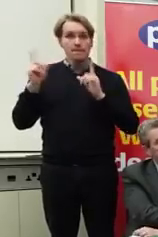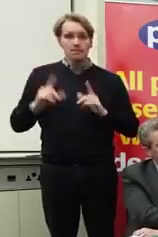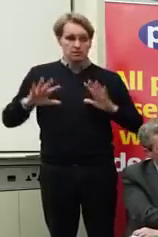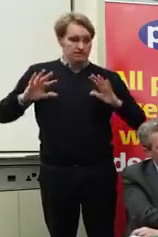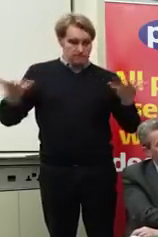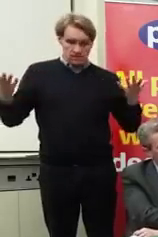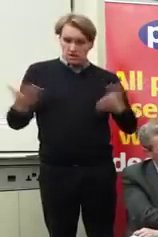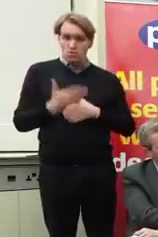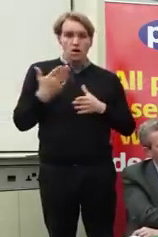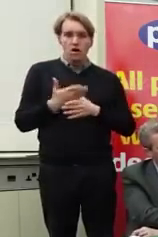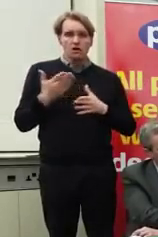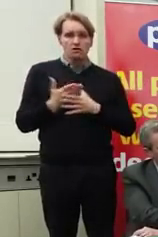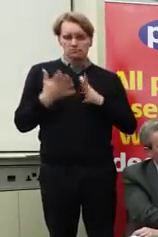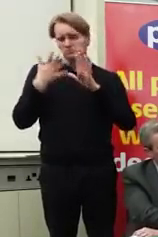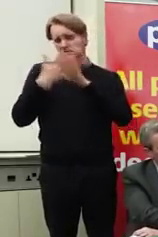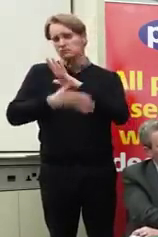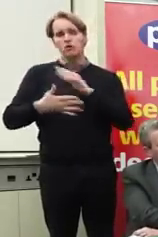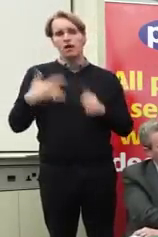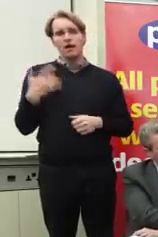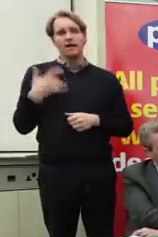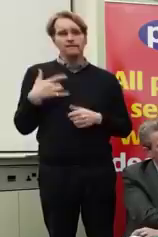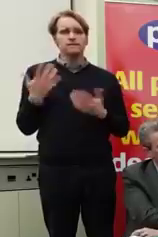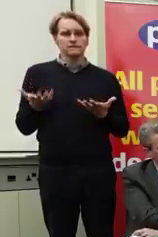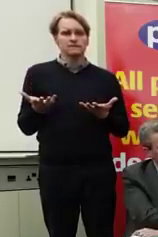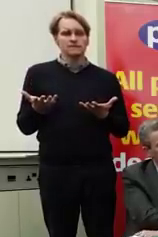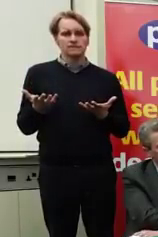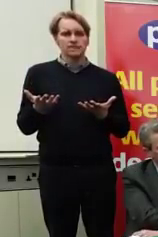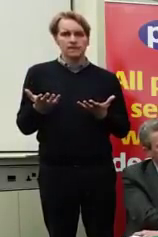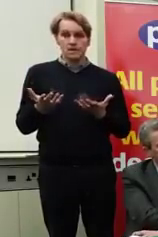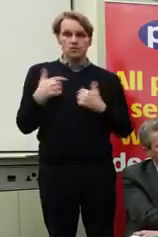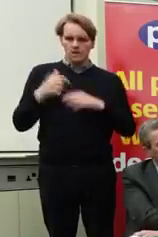it destroyed people's lives, that was scandalous. We've exposed it, there's been